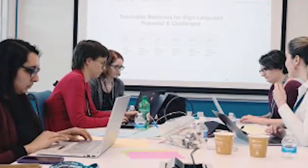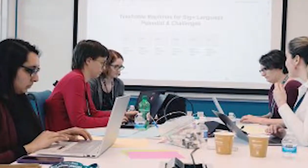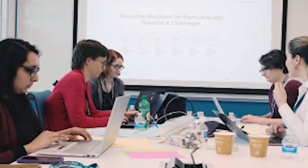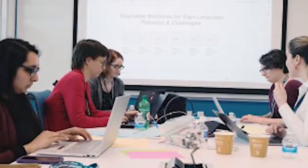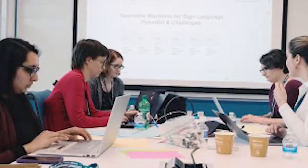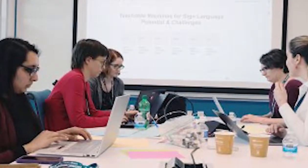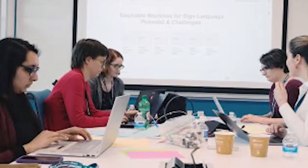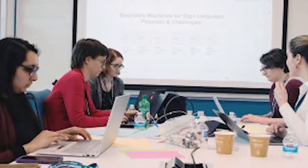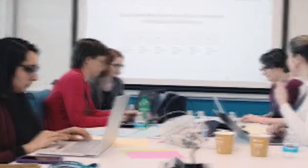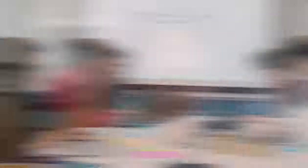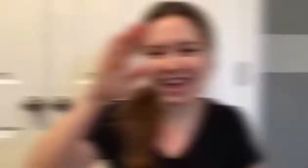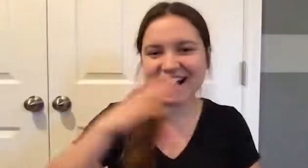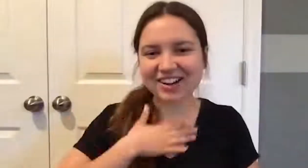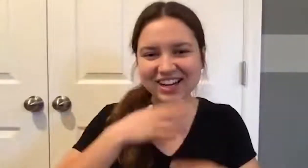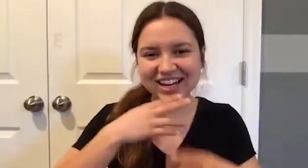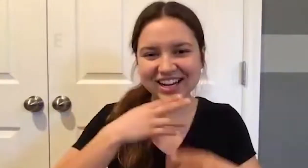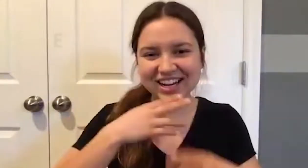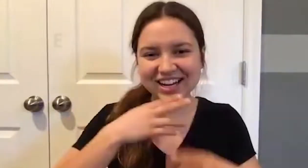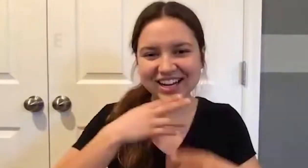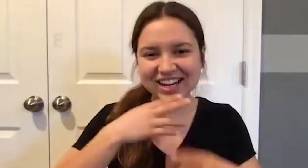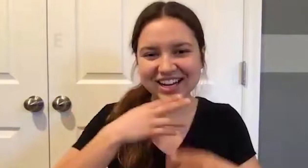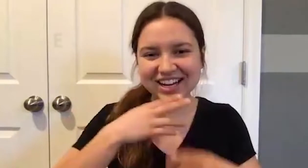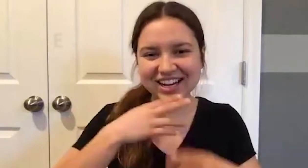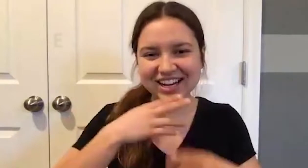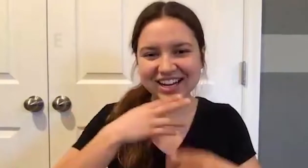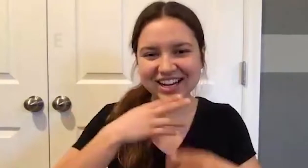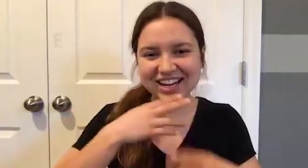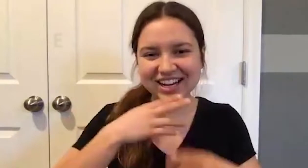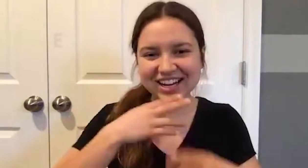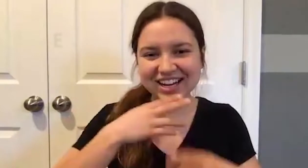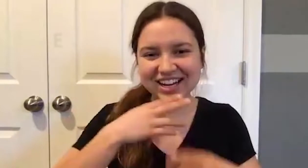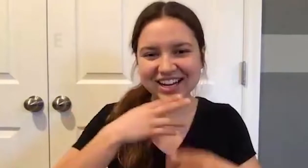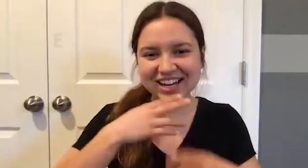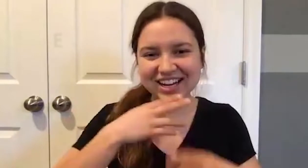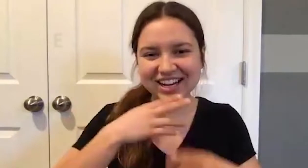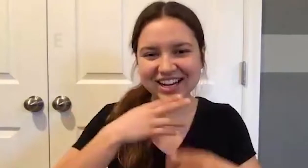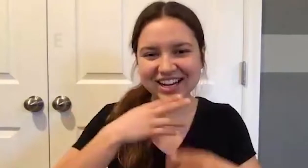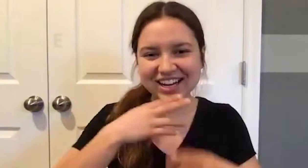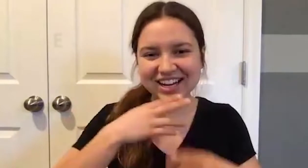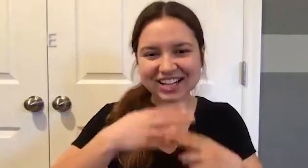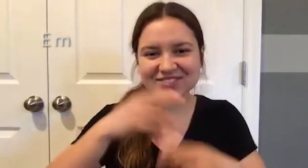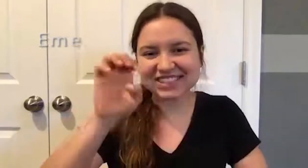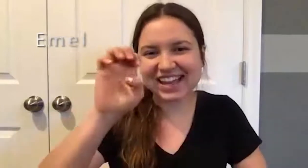database. Hi.